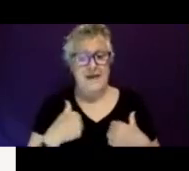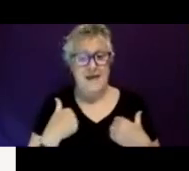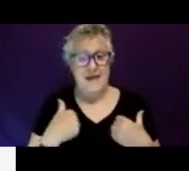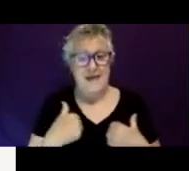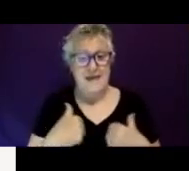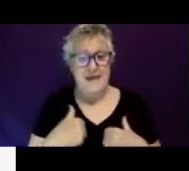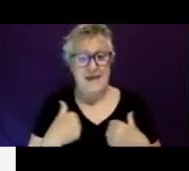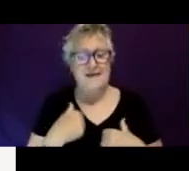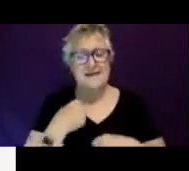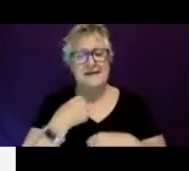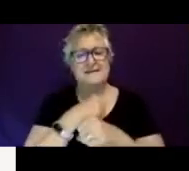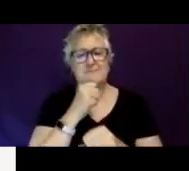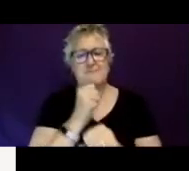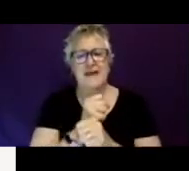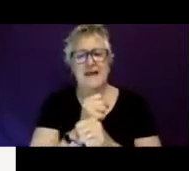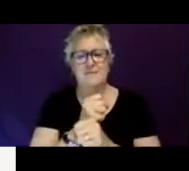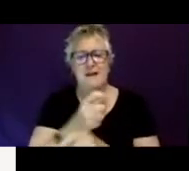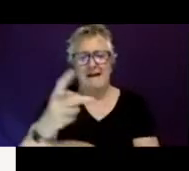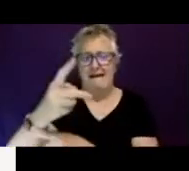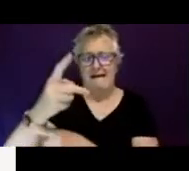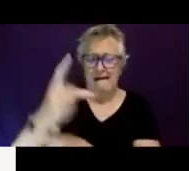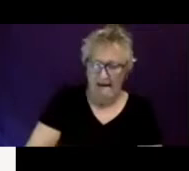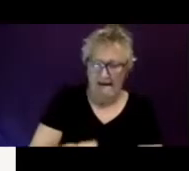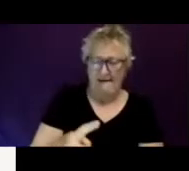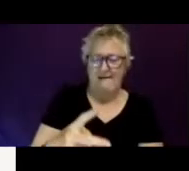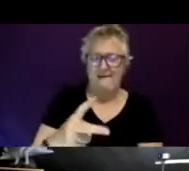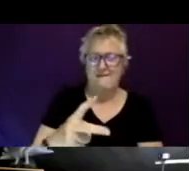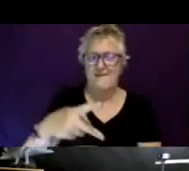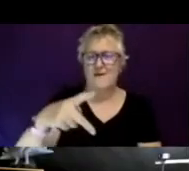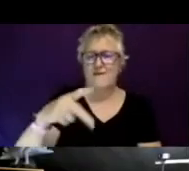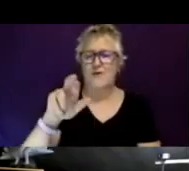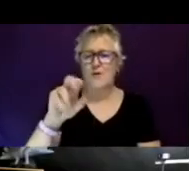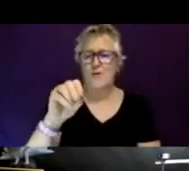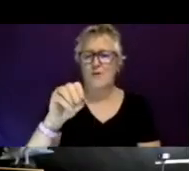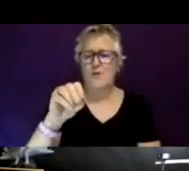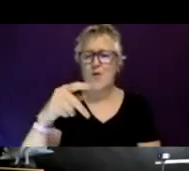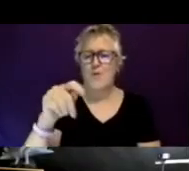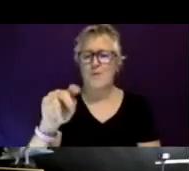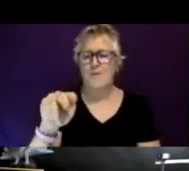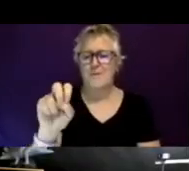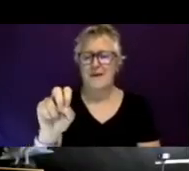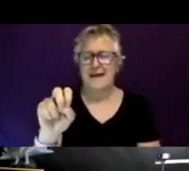Oh really? That's great! Yeah. And then, there's a barrel,